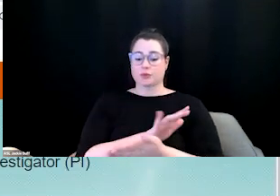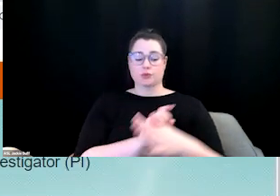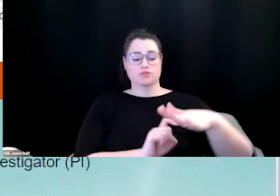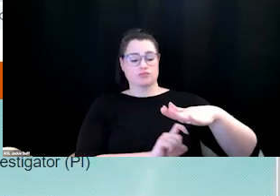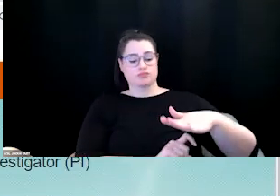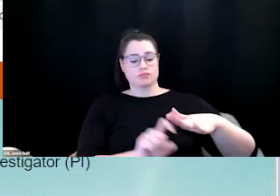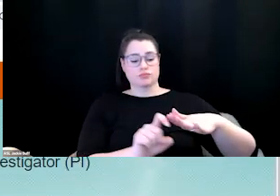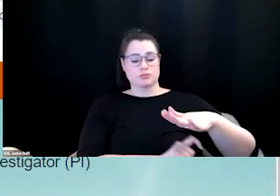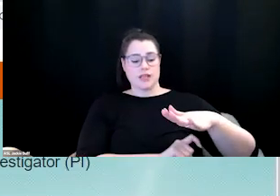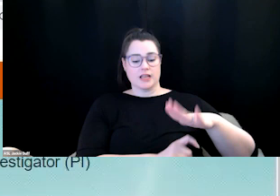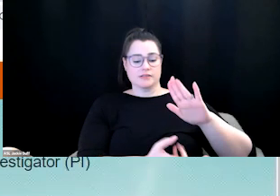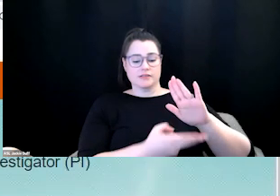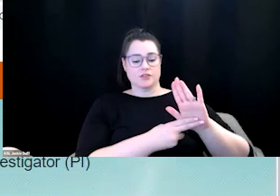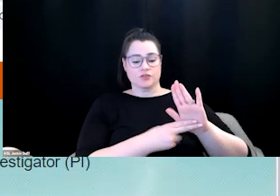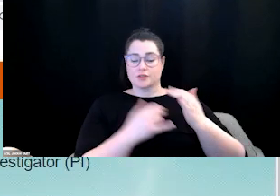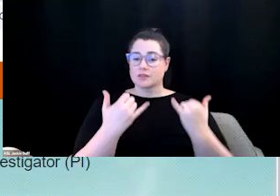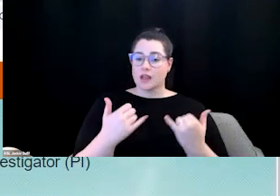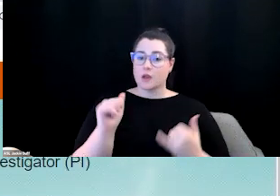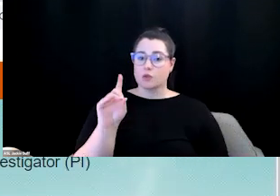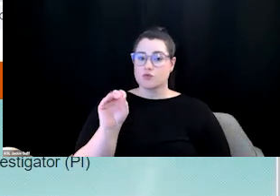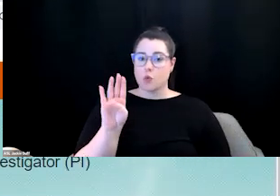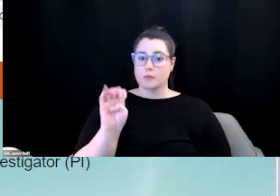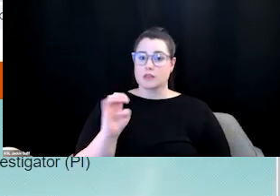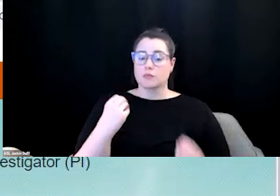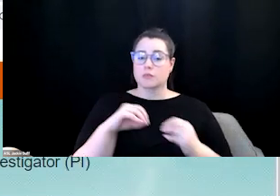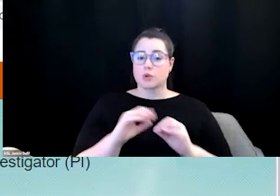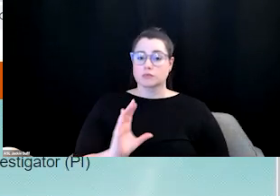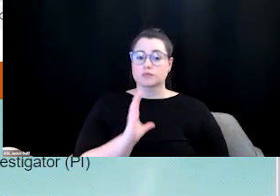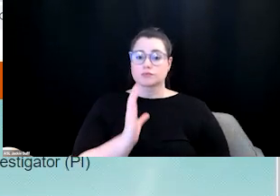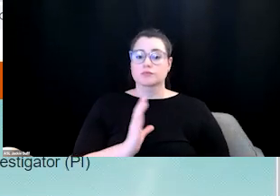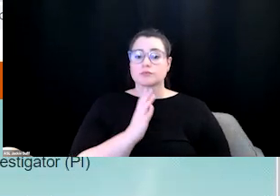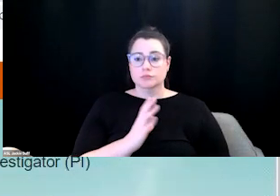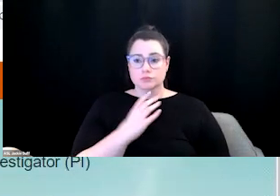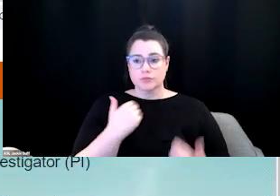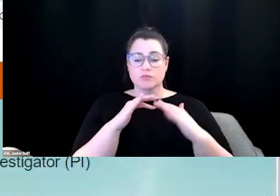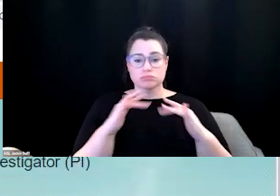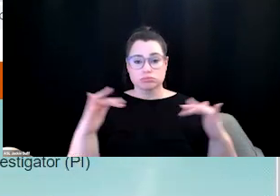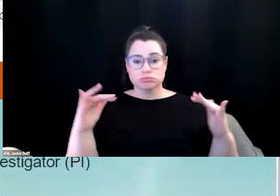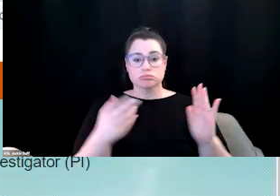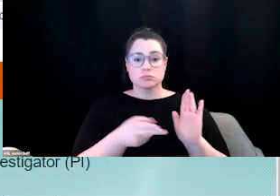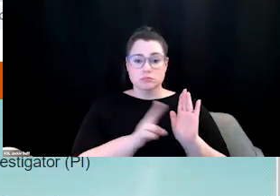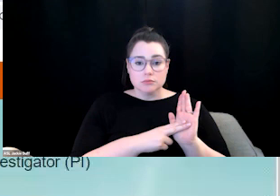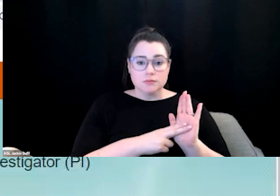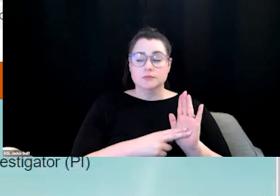Now that Adobe has gotten more sophisticated, there's now variations of signatures. There's Fill & Sign.